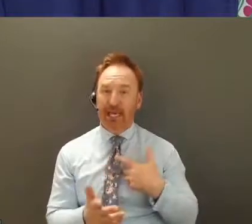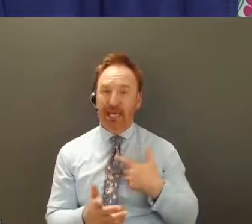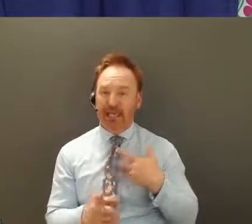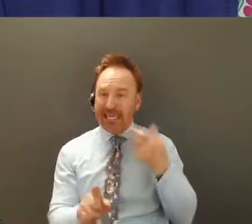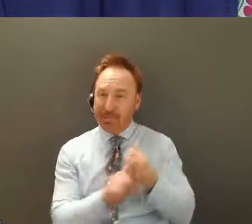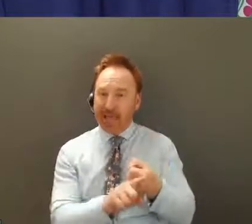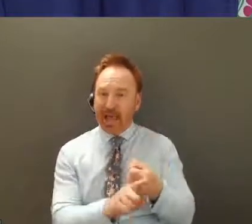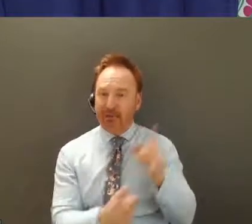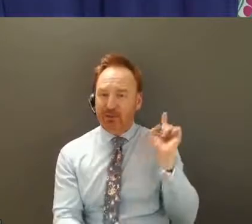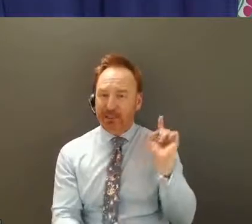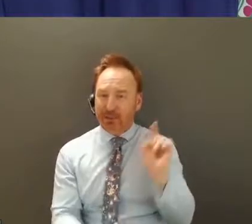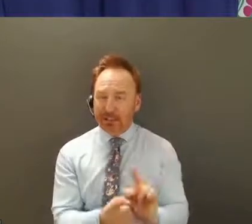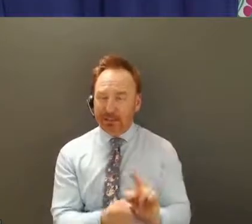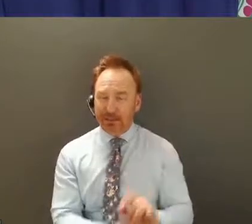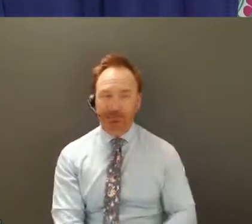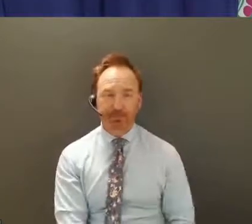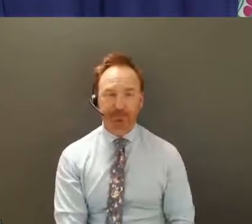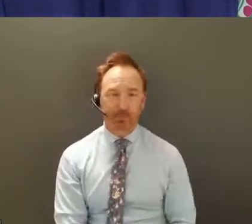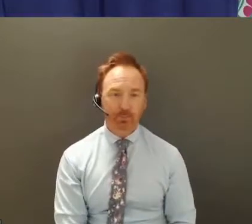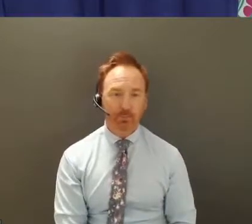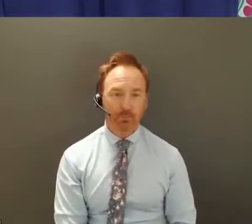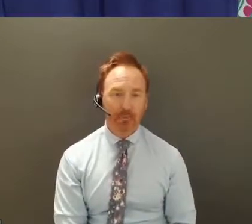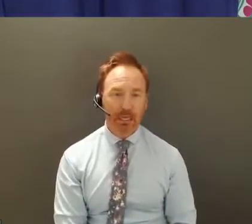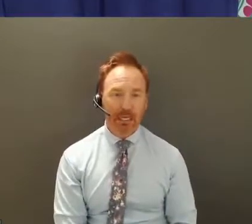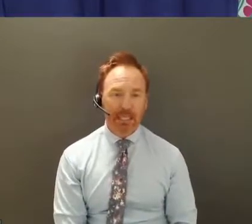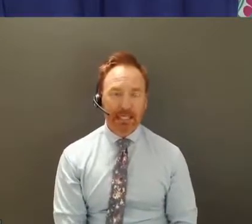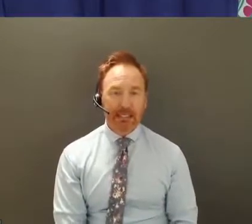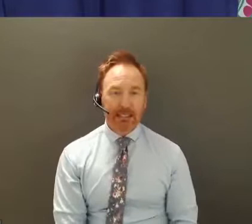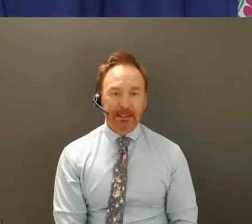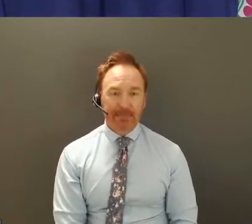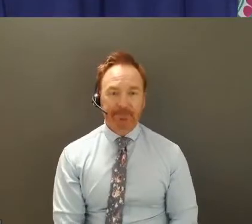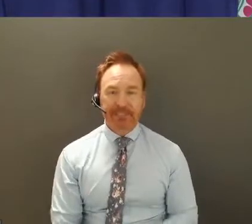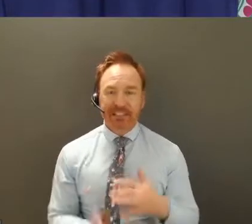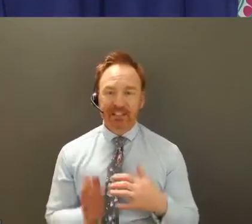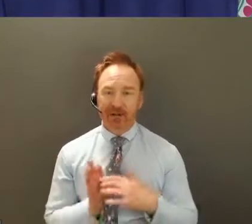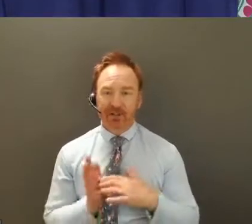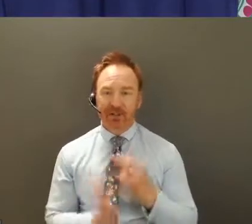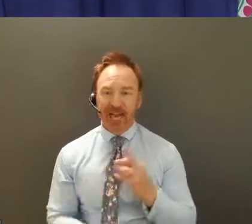shown to be very effective and do you think Canada should be